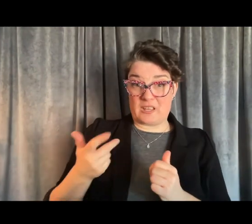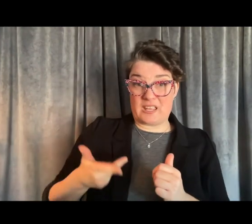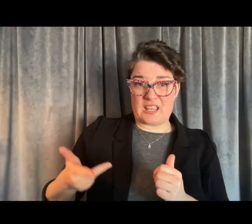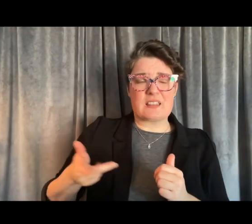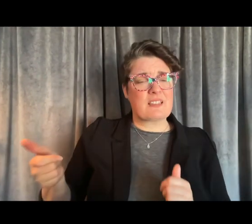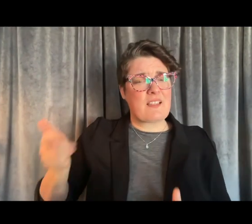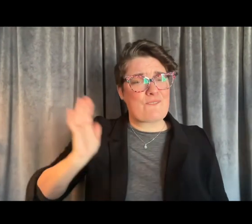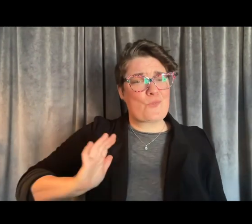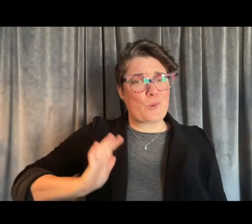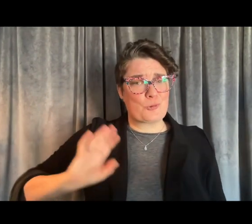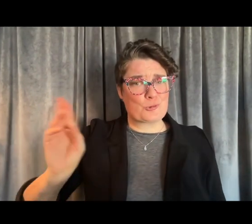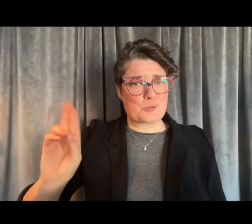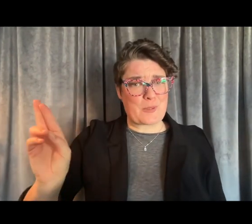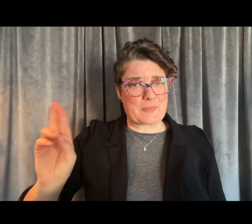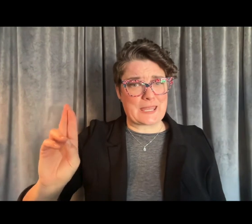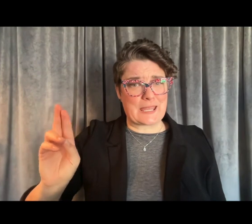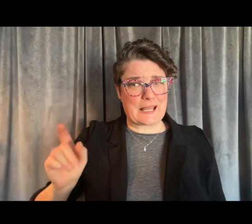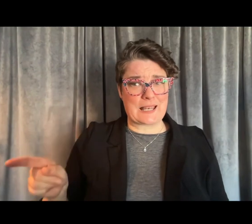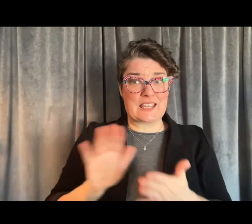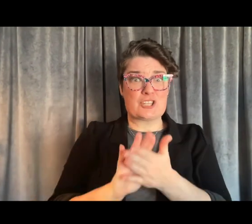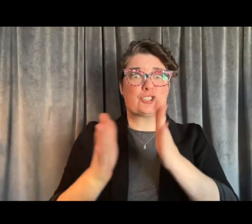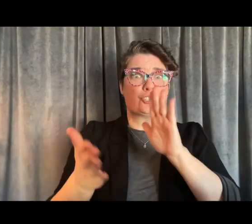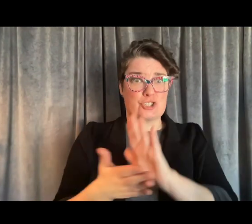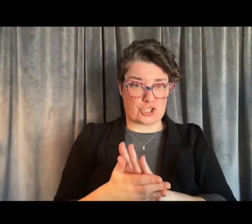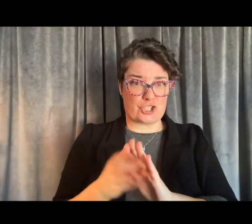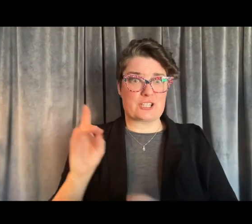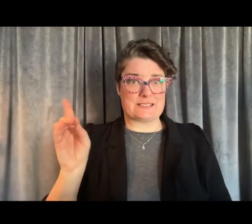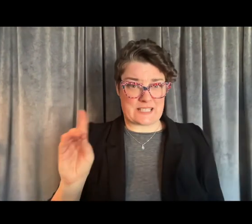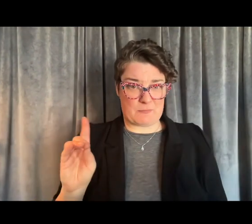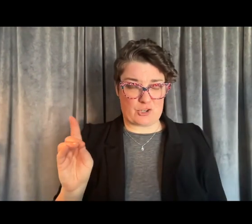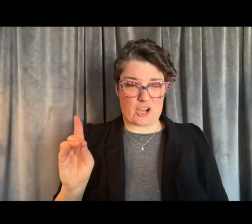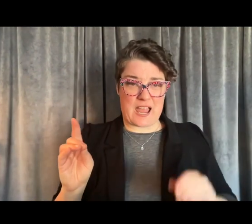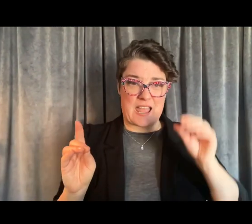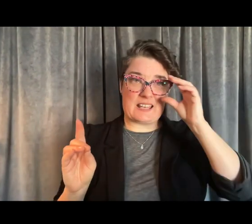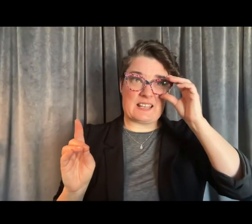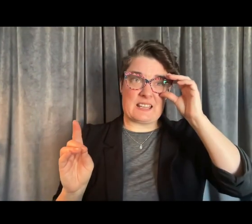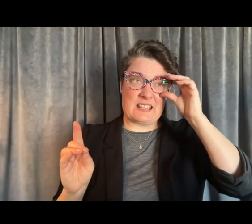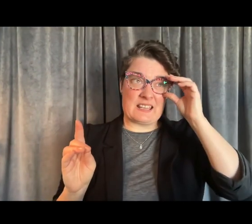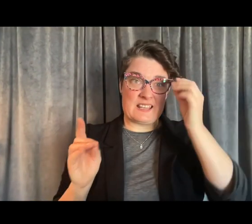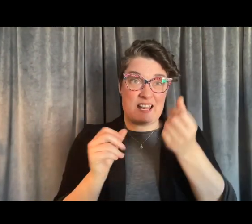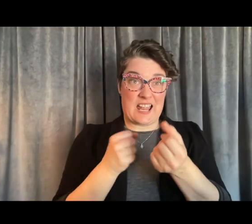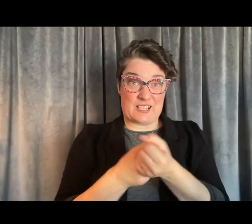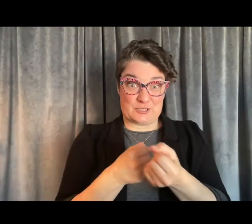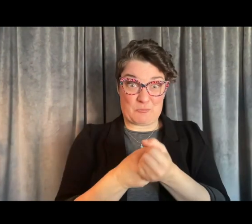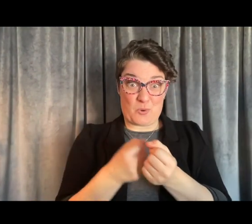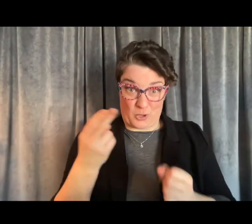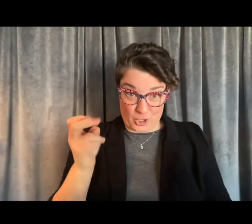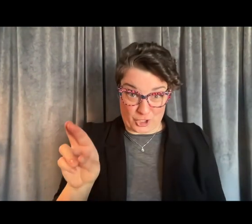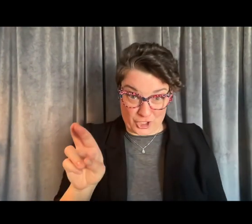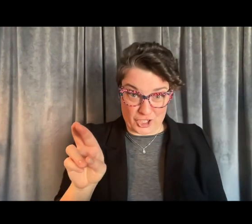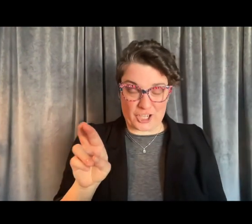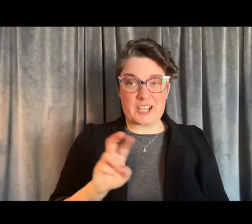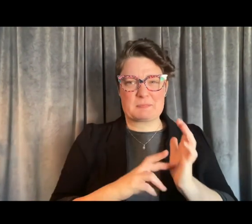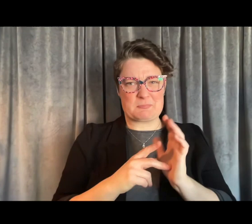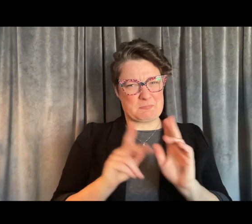with us was a former Republican who had turned Democrat and was supporting her.